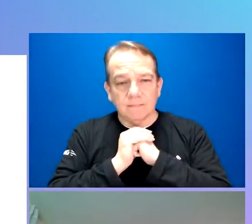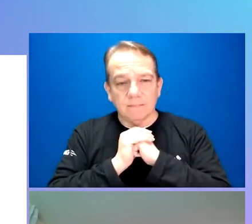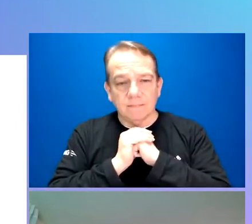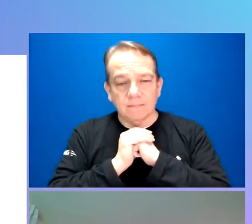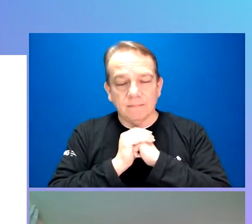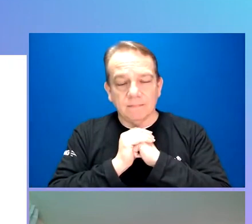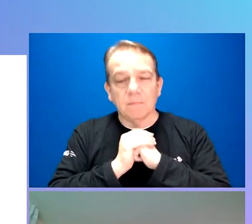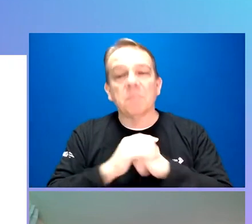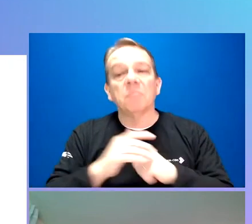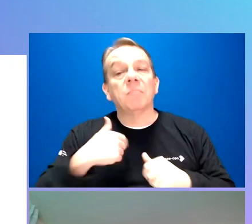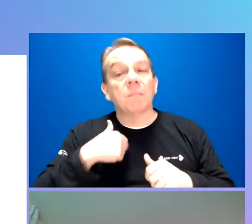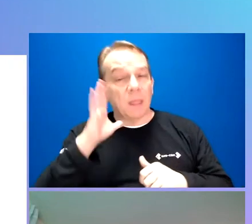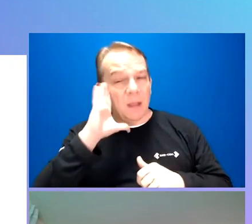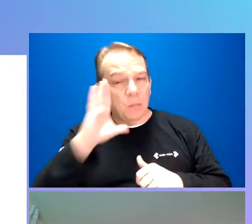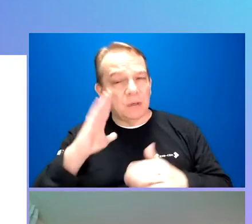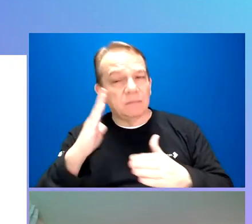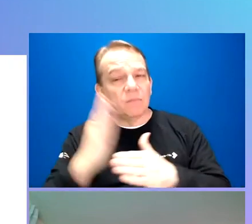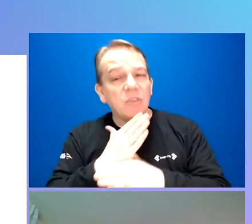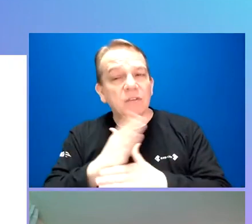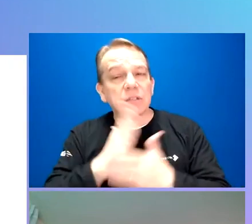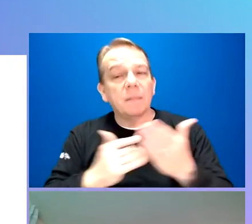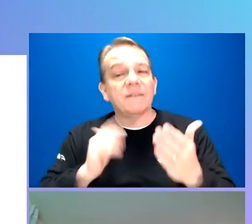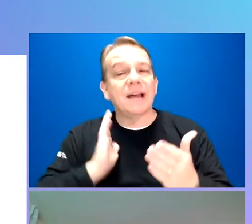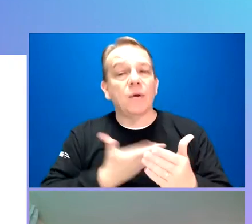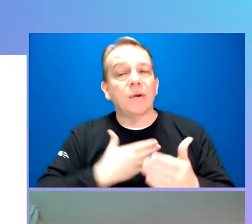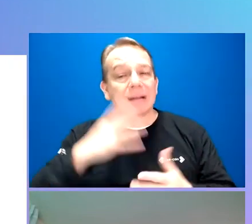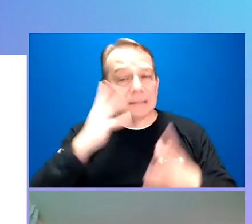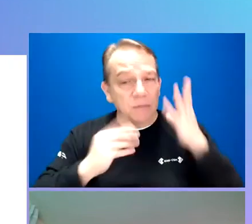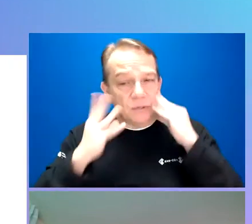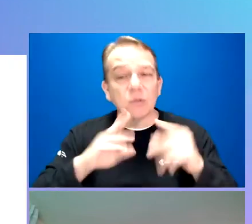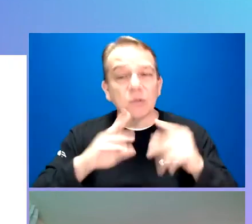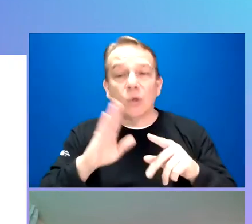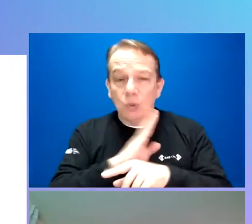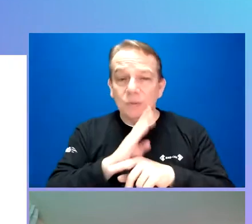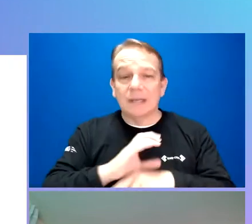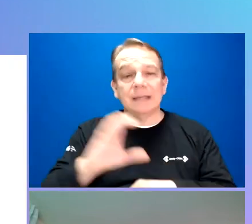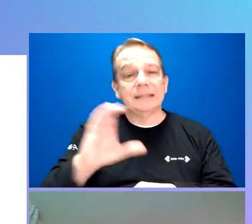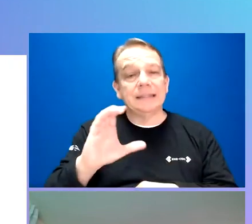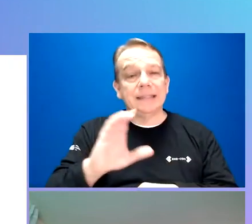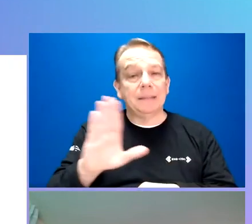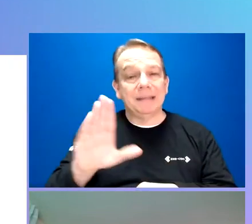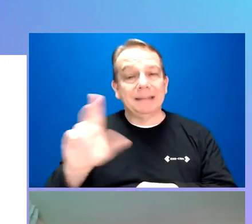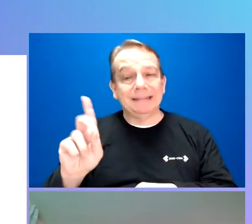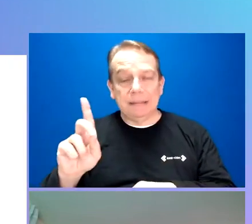some of our experiences related